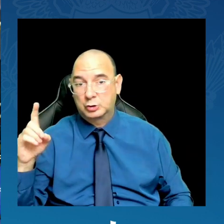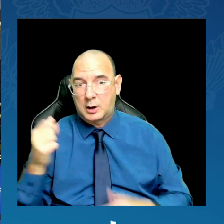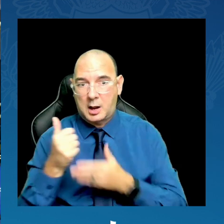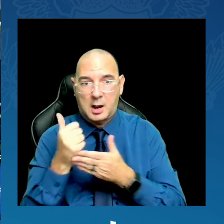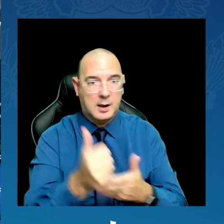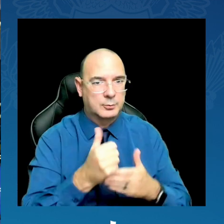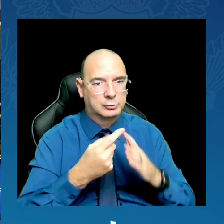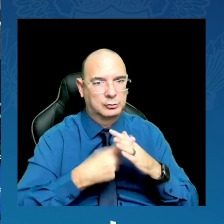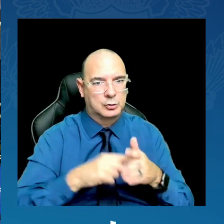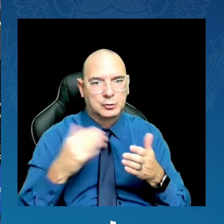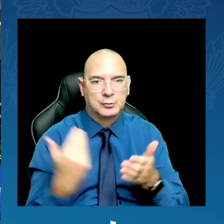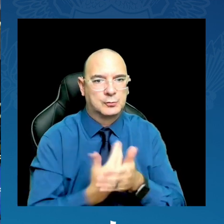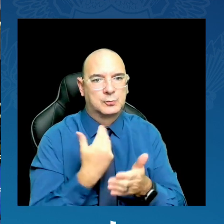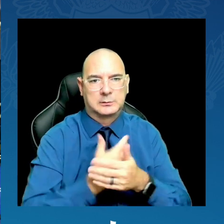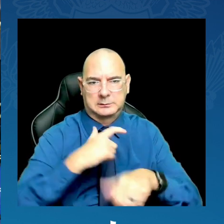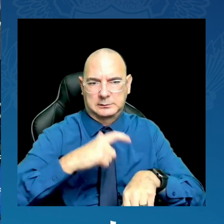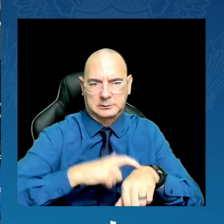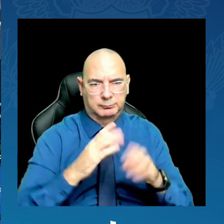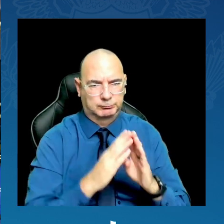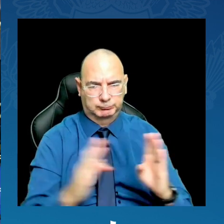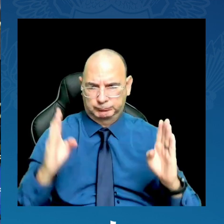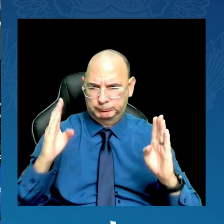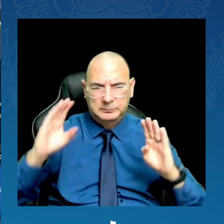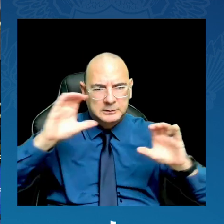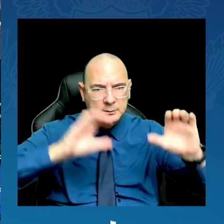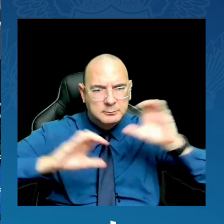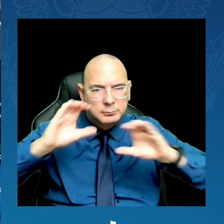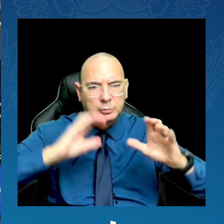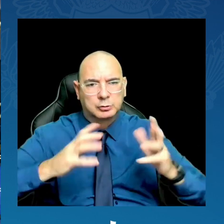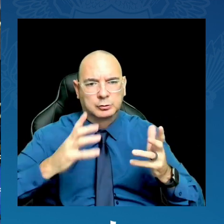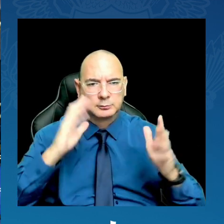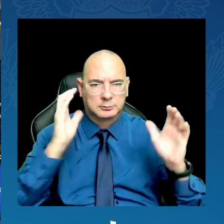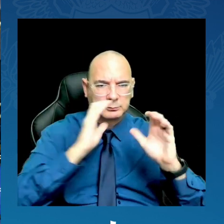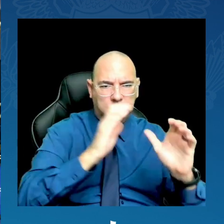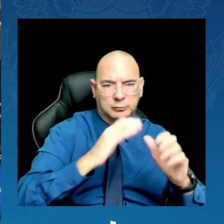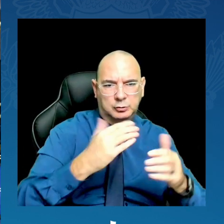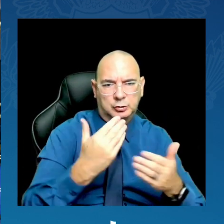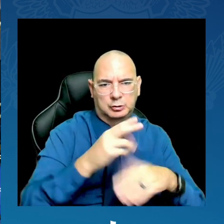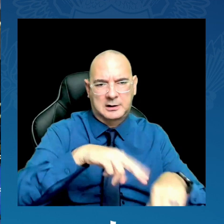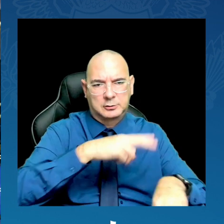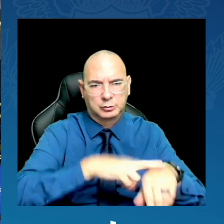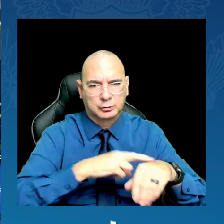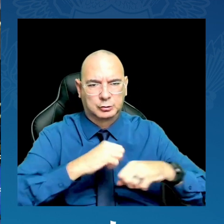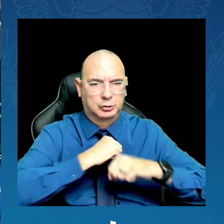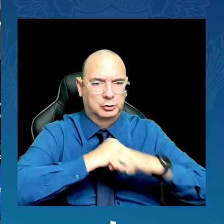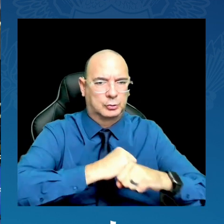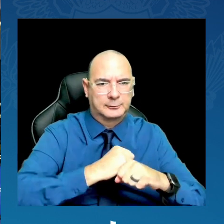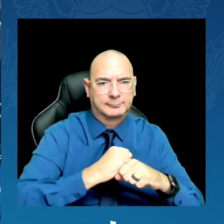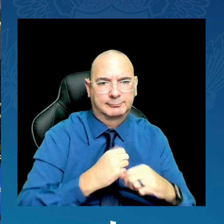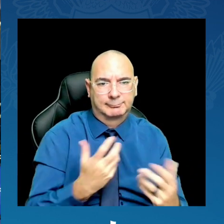economic expansion and national security resilience that will ensure continued American leadership on Earth